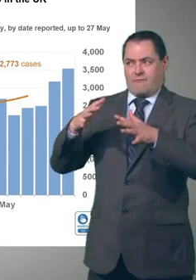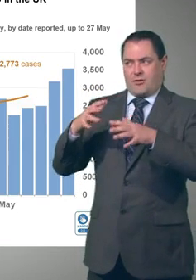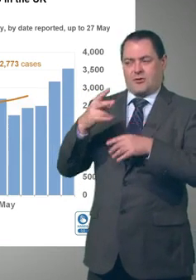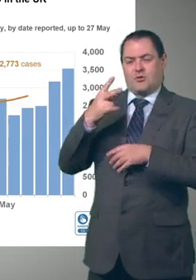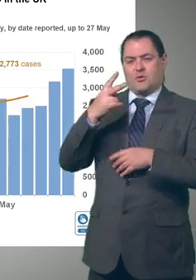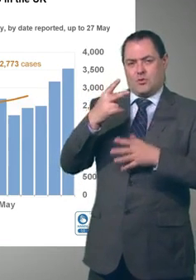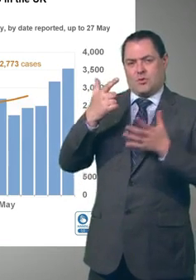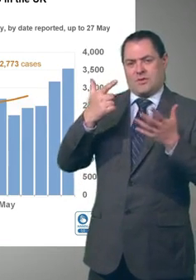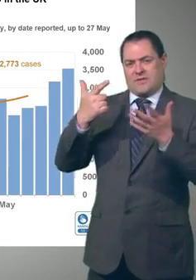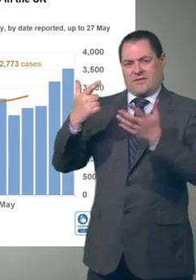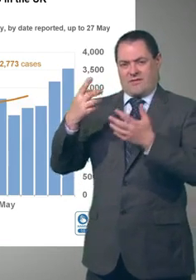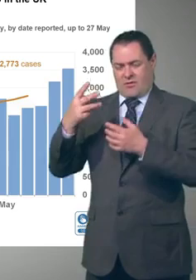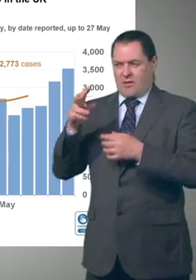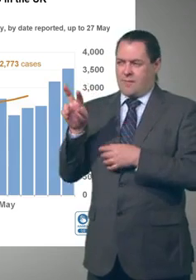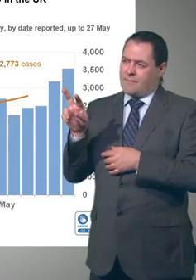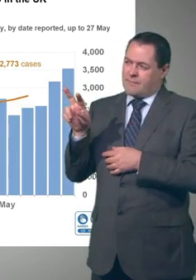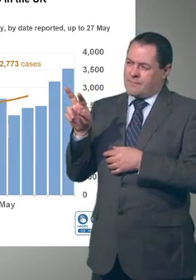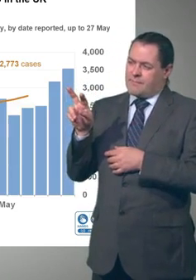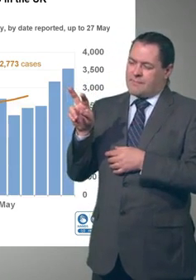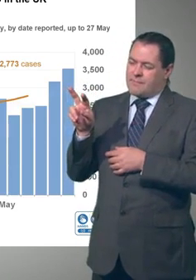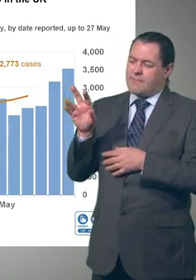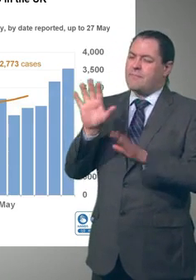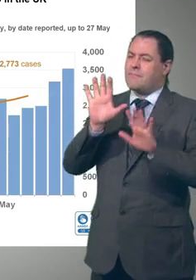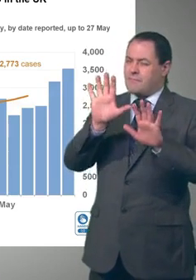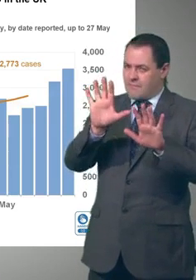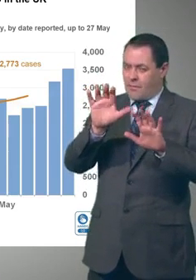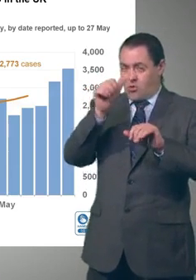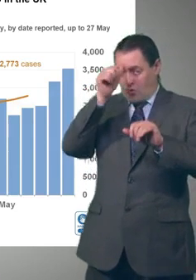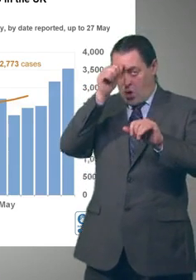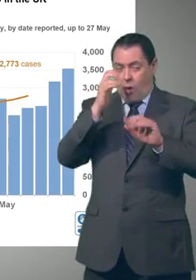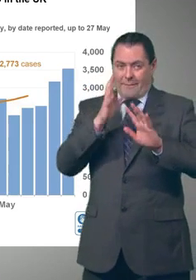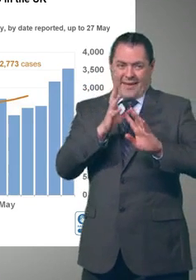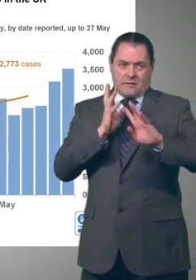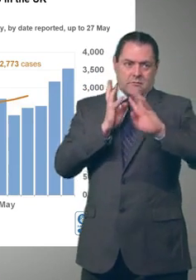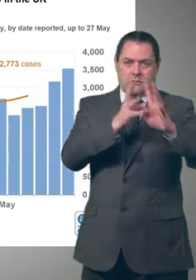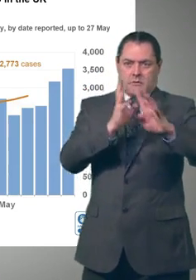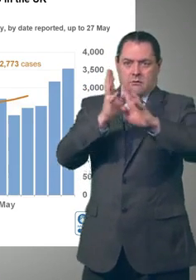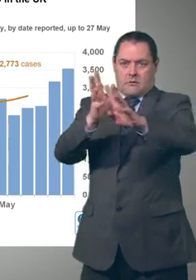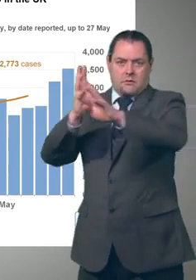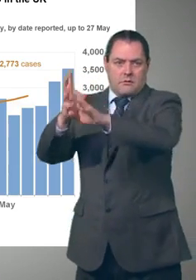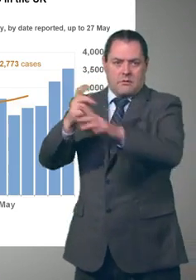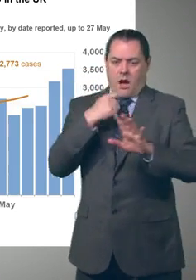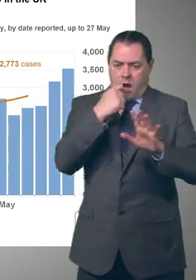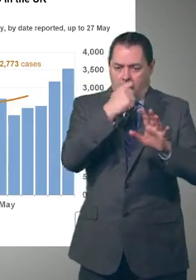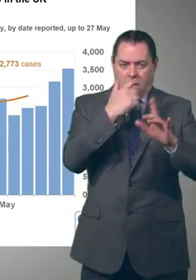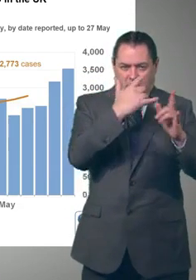as we've described there is surge test. Going out into those areas, which actually